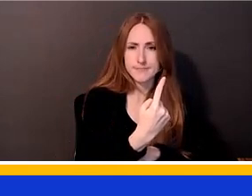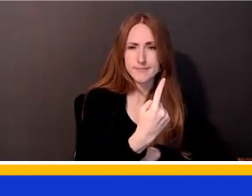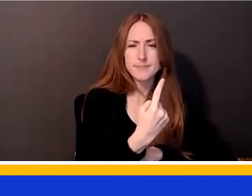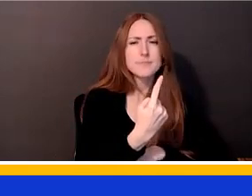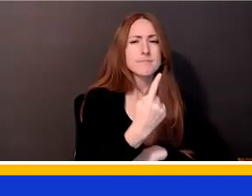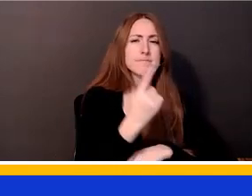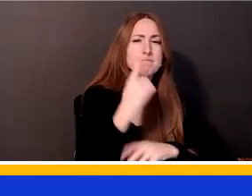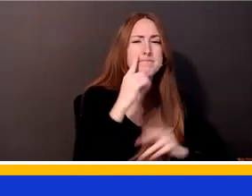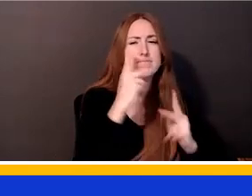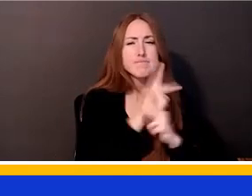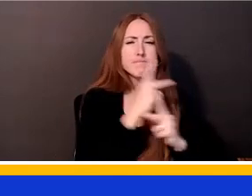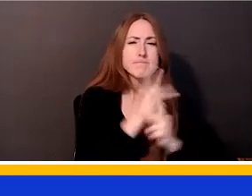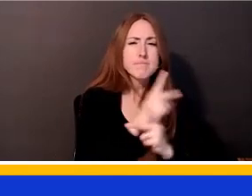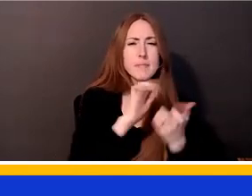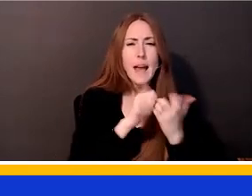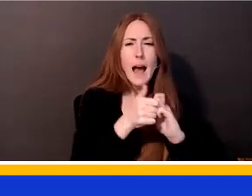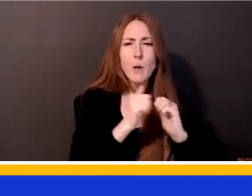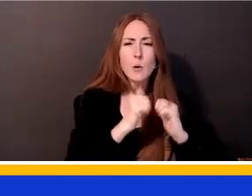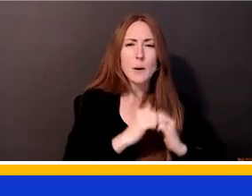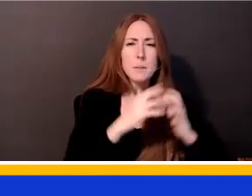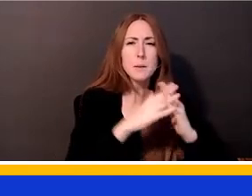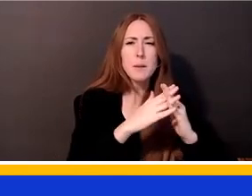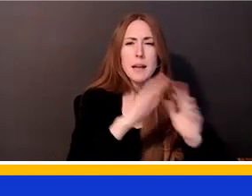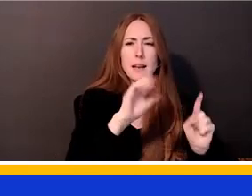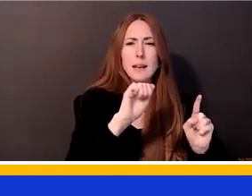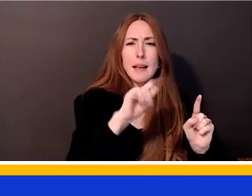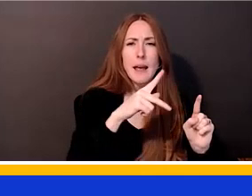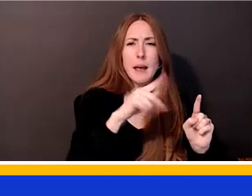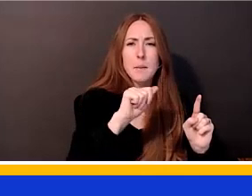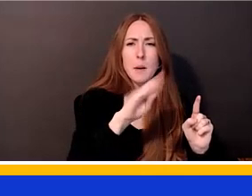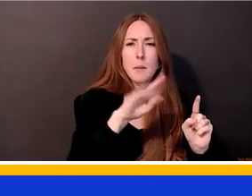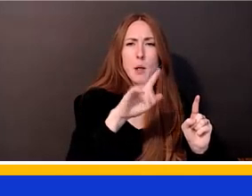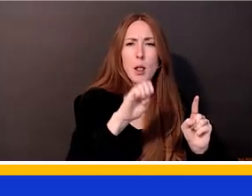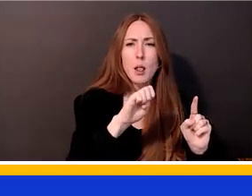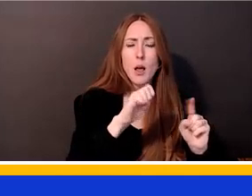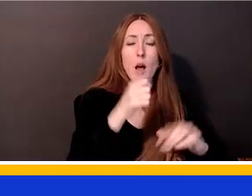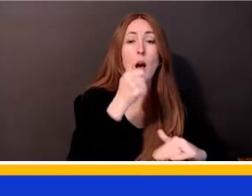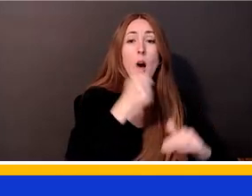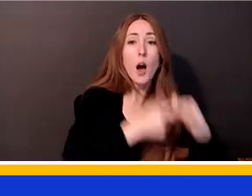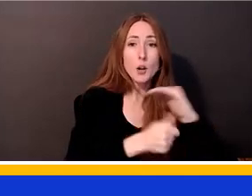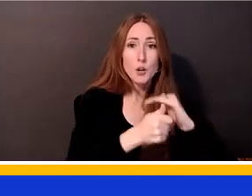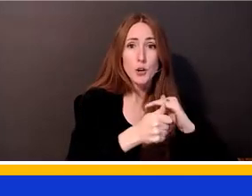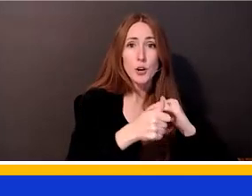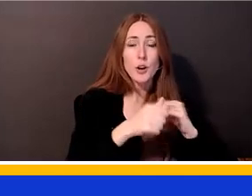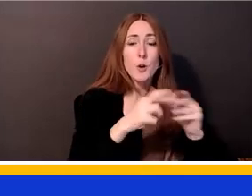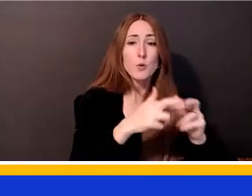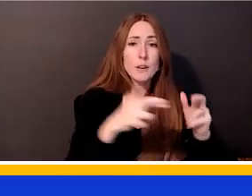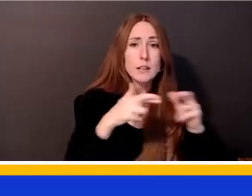through a regional Area Agency on Aging and with care partner involvement.